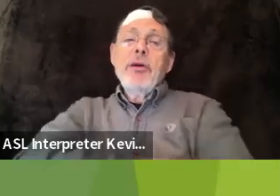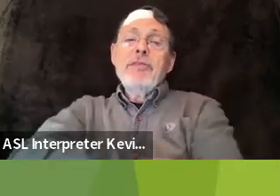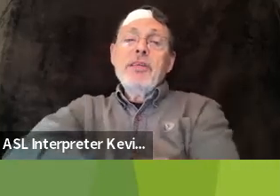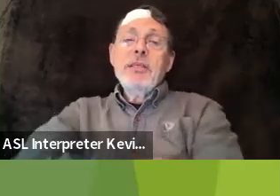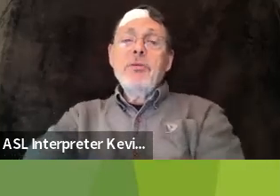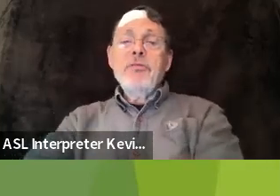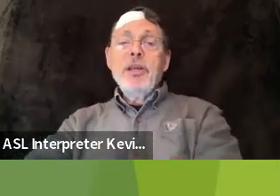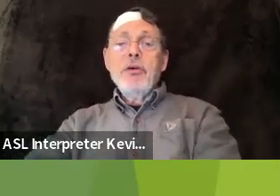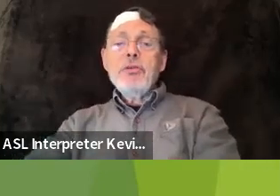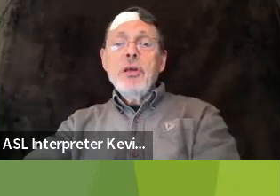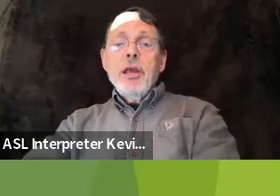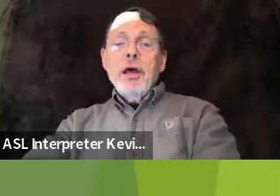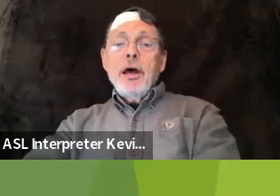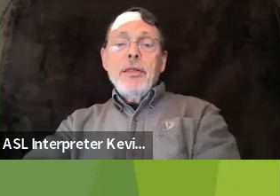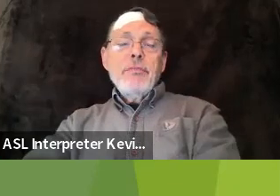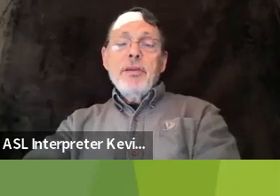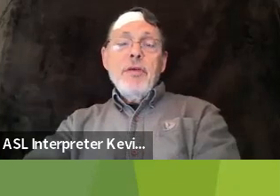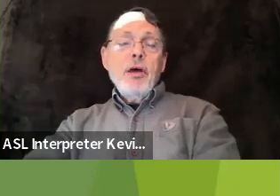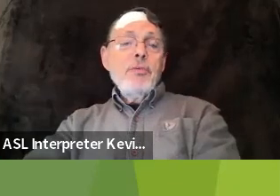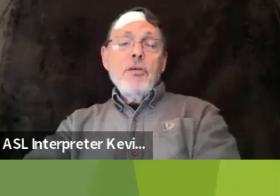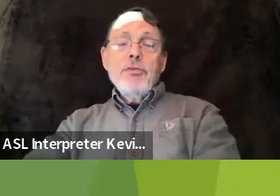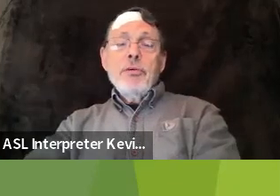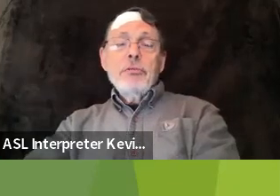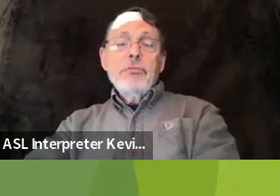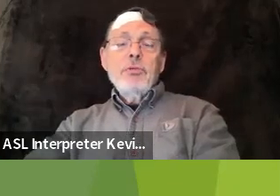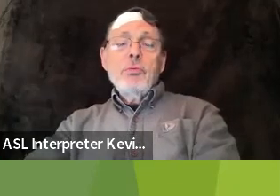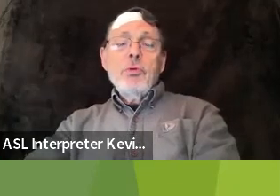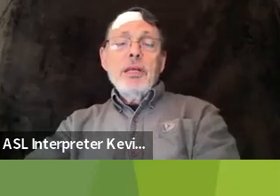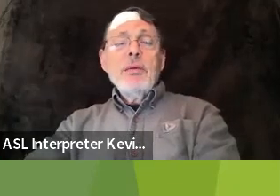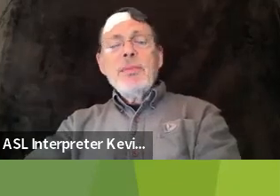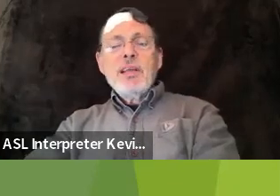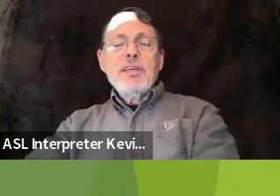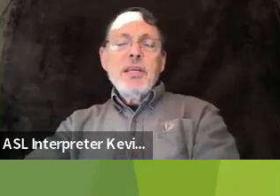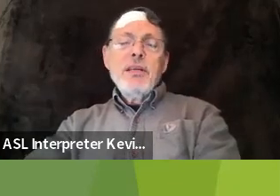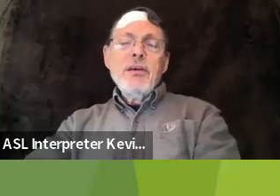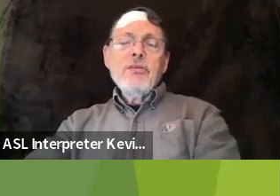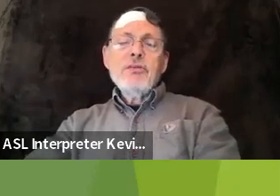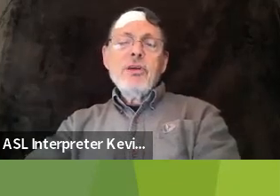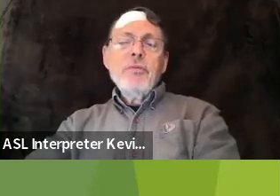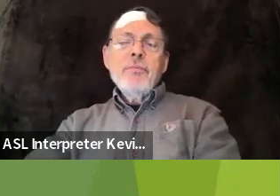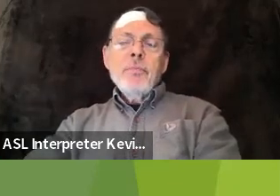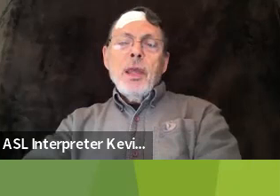of accessible videos that have been developed over 20 maybe 17 years or so.